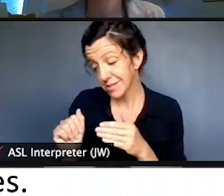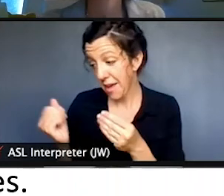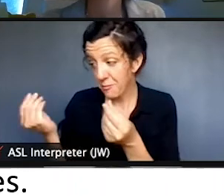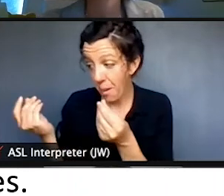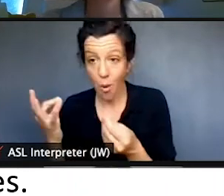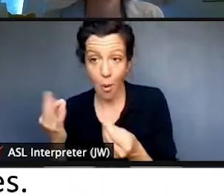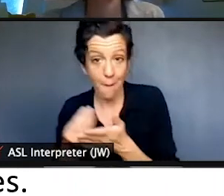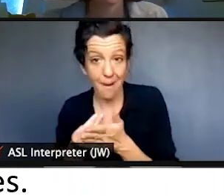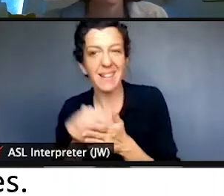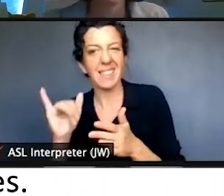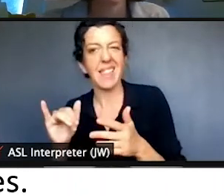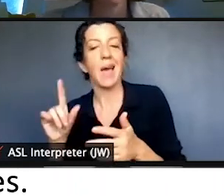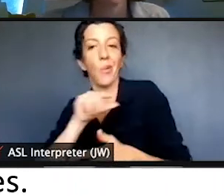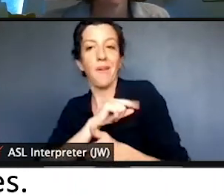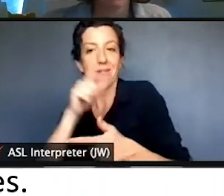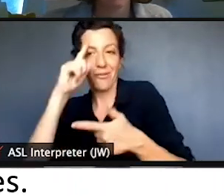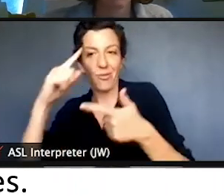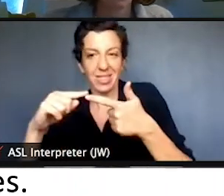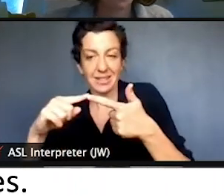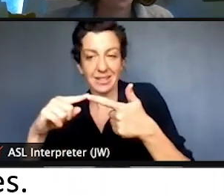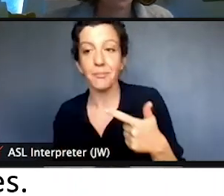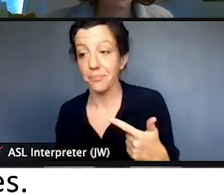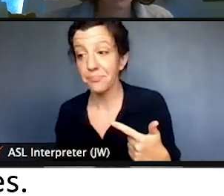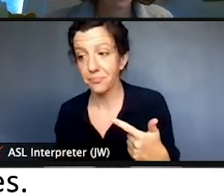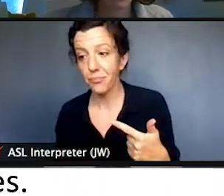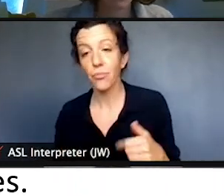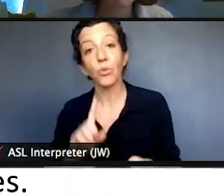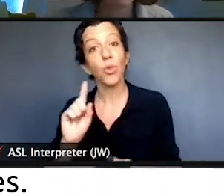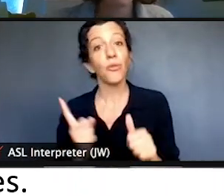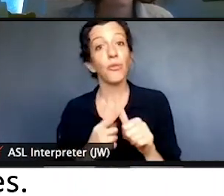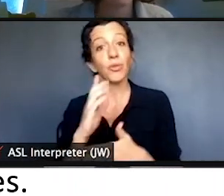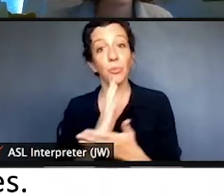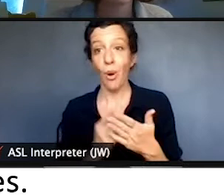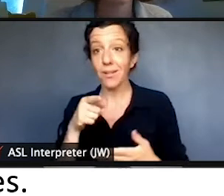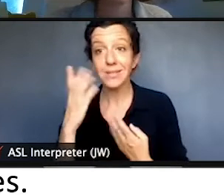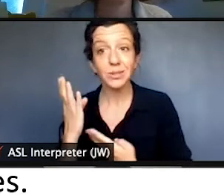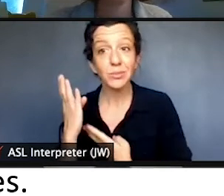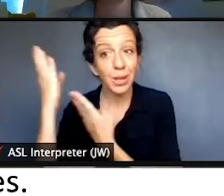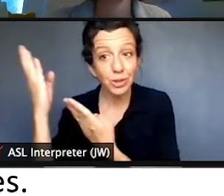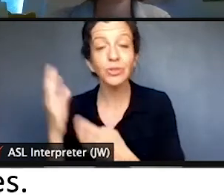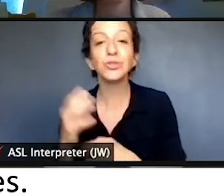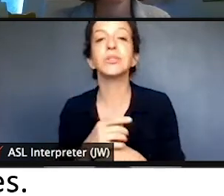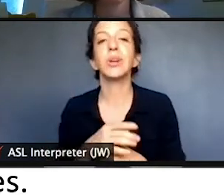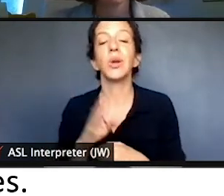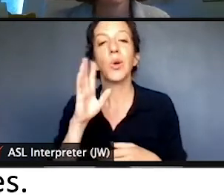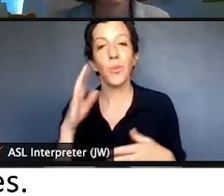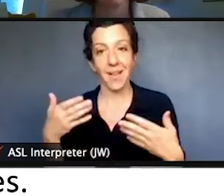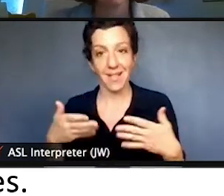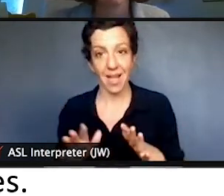could receive felonies instead of misdemeanors. The second component of the measure is that it would make various changes to an existing process